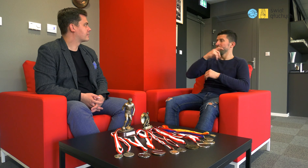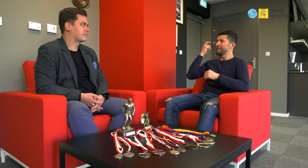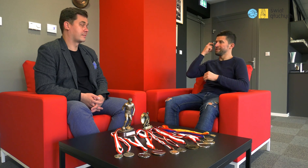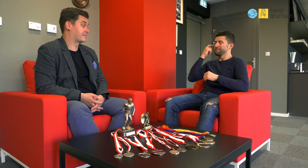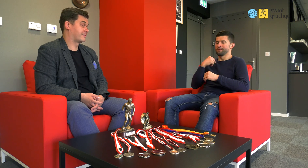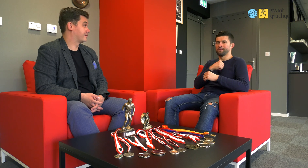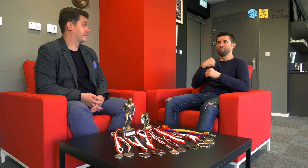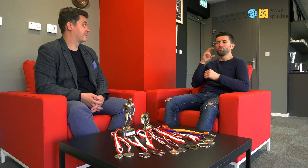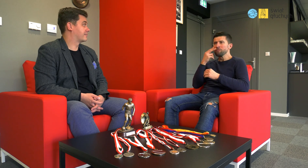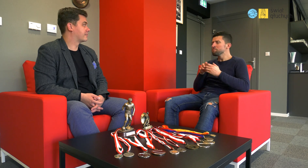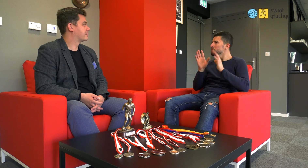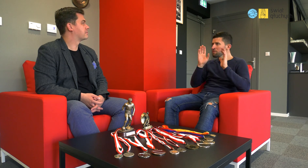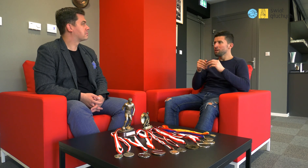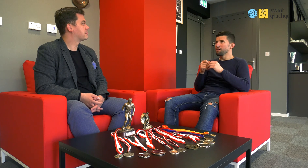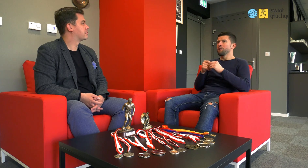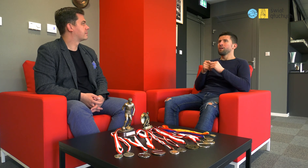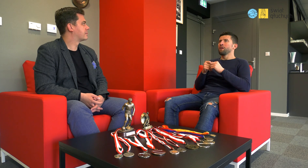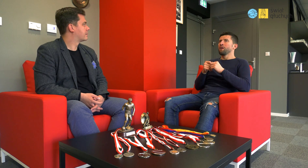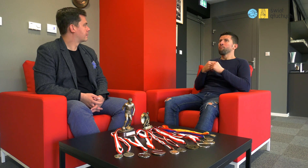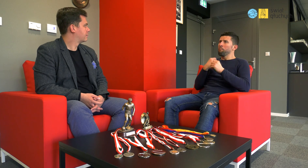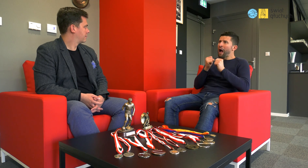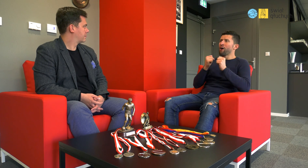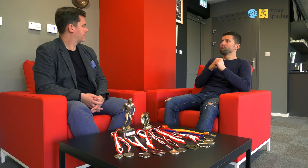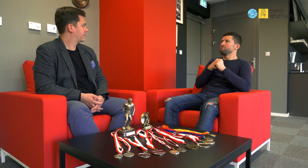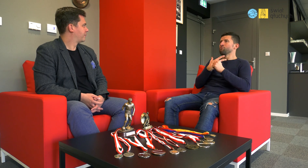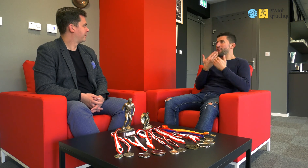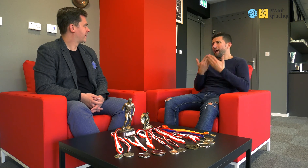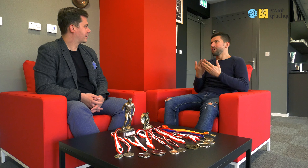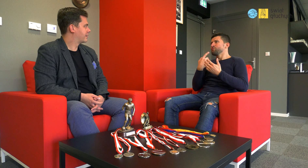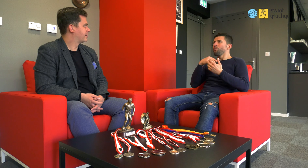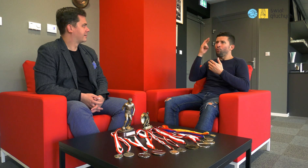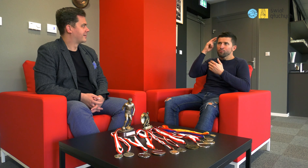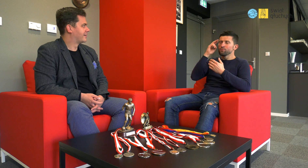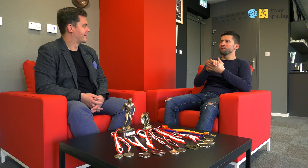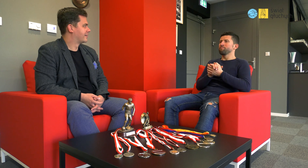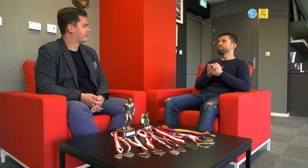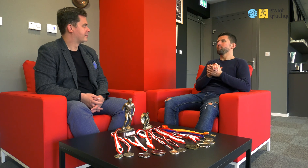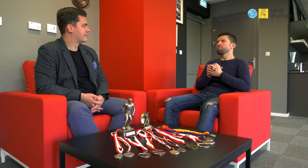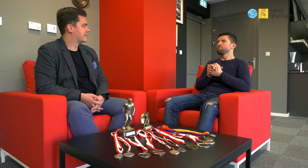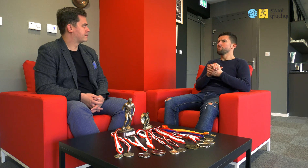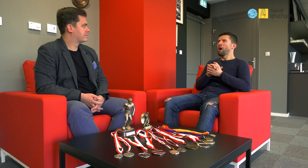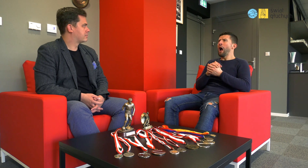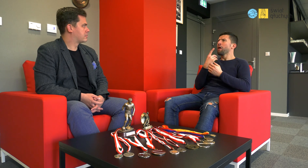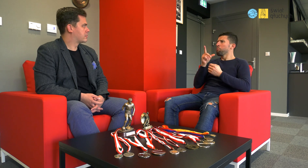The rest were hearing people. I was afraid if I would understand anything.